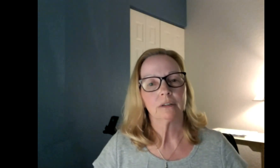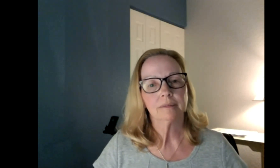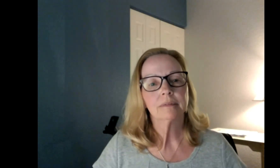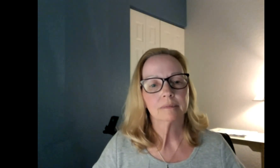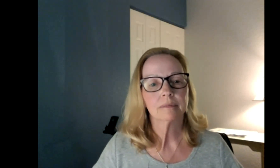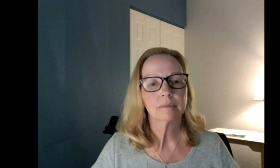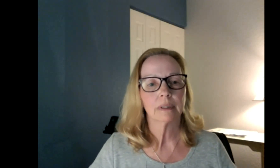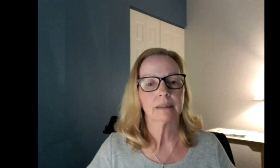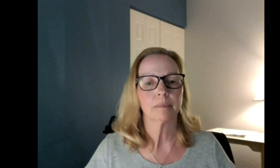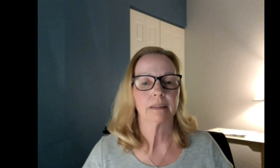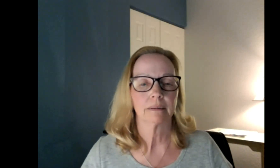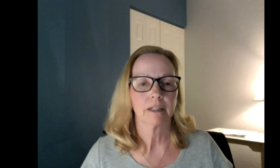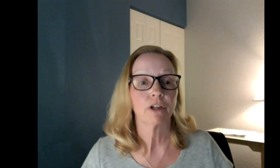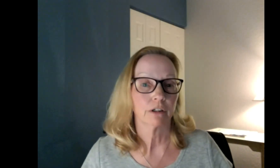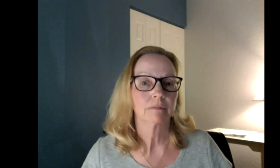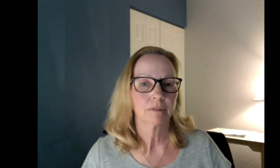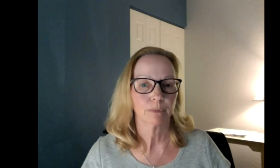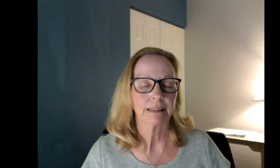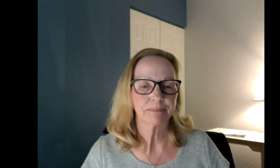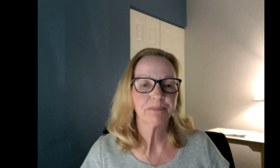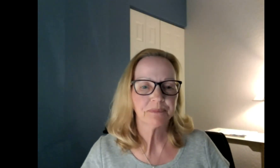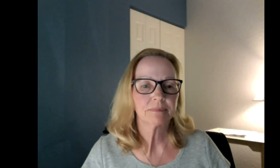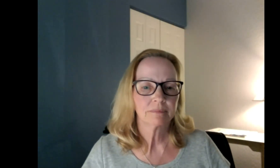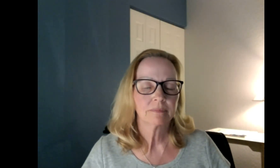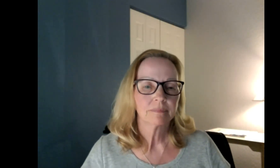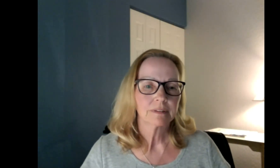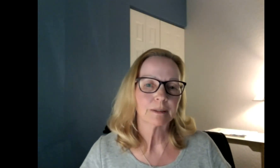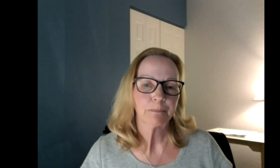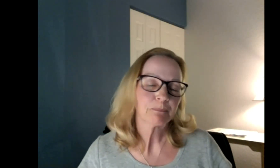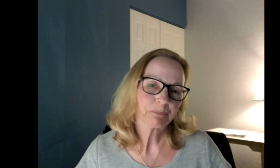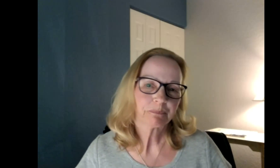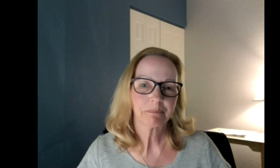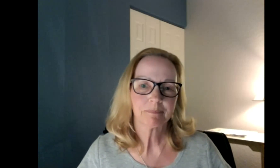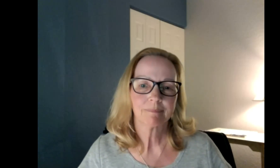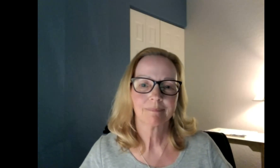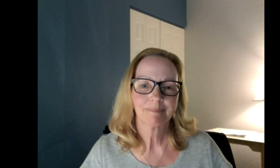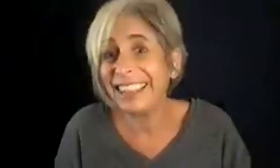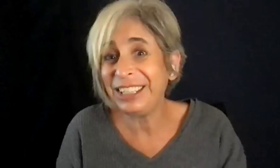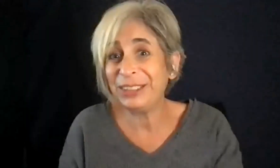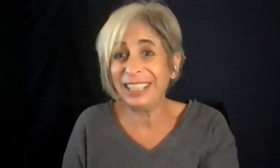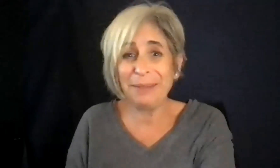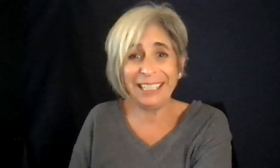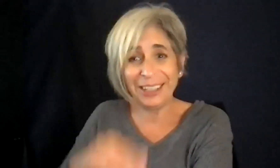in healthcare area. Beth: Yeah thank you.